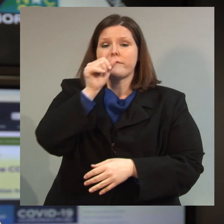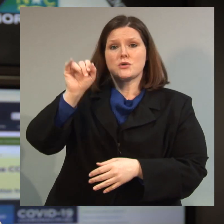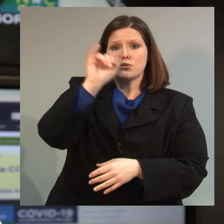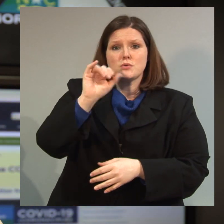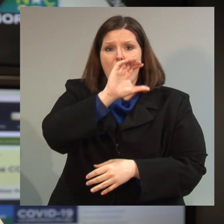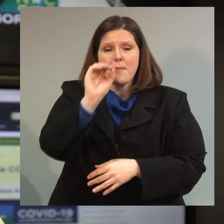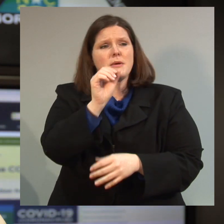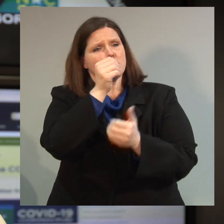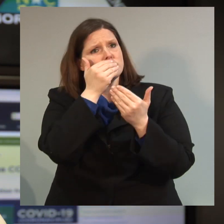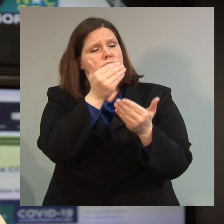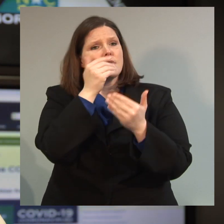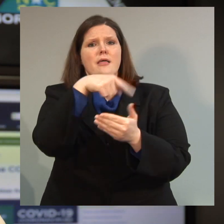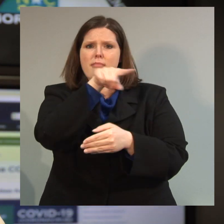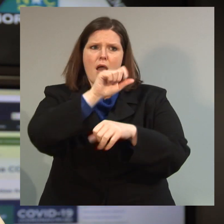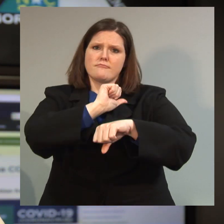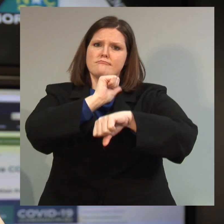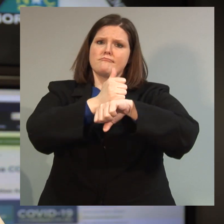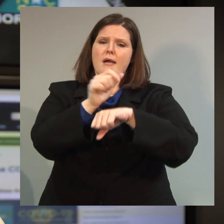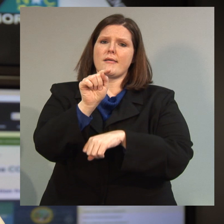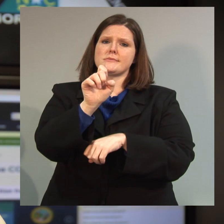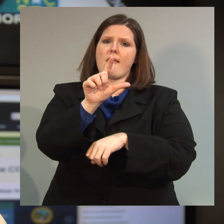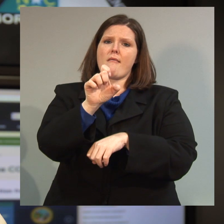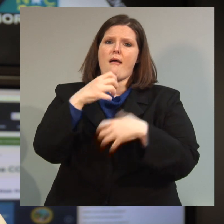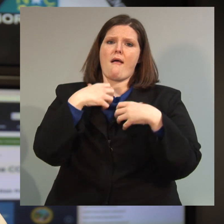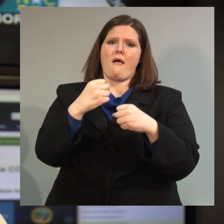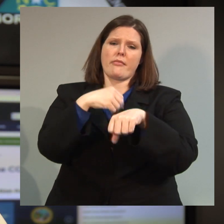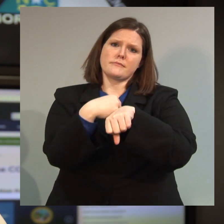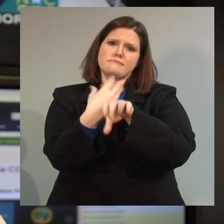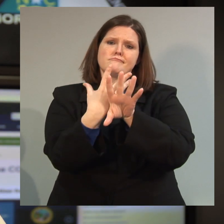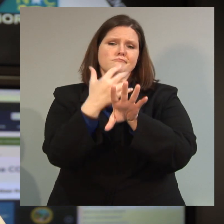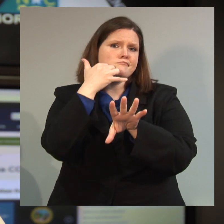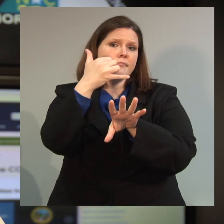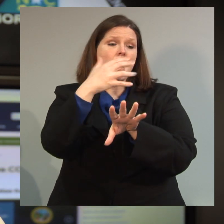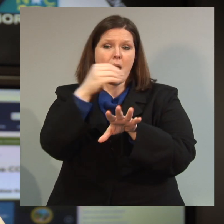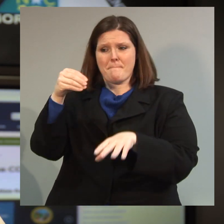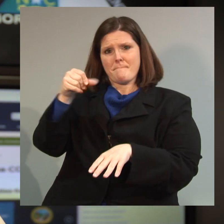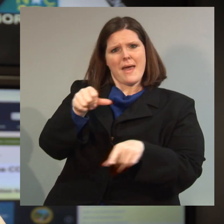health services over the phone and by video, and are paying for it at rates on par with